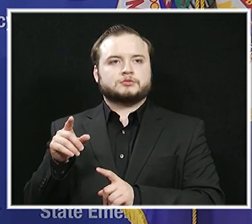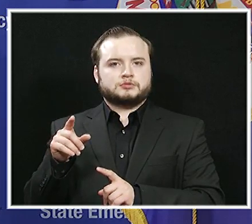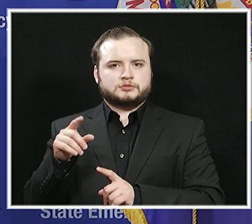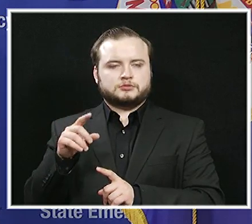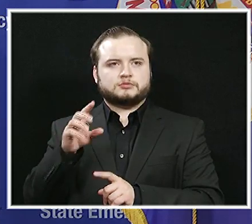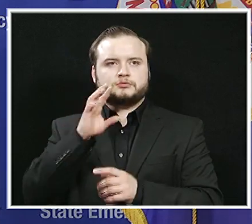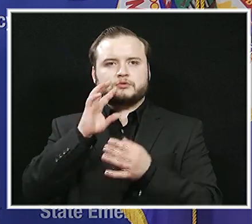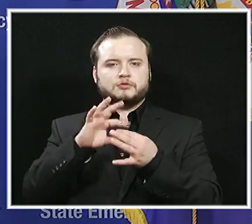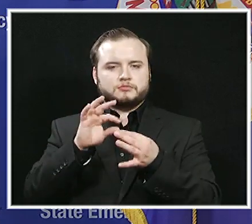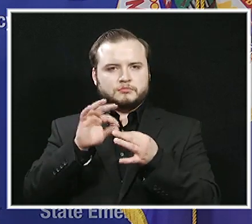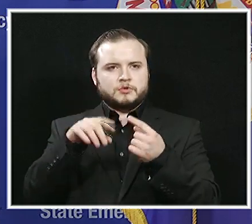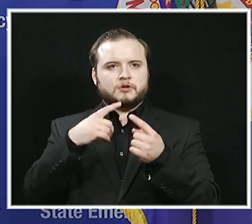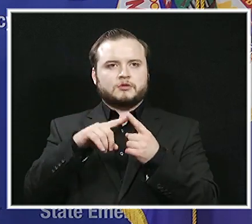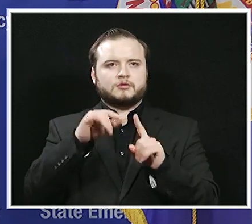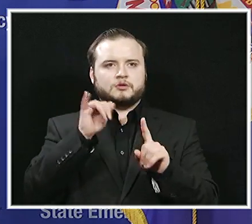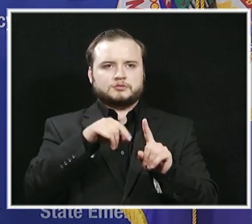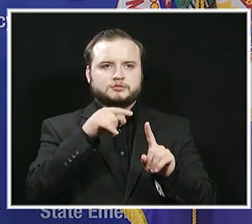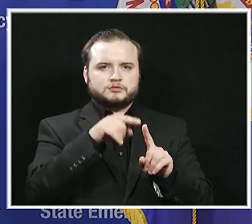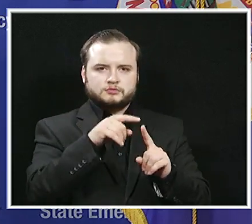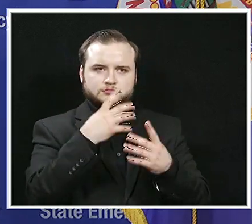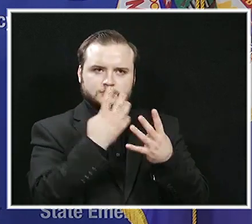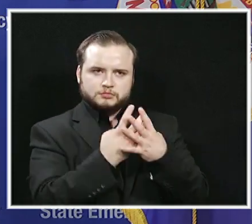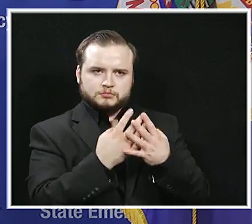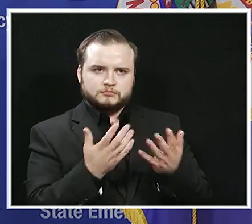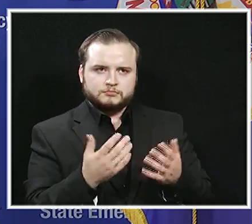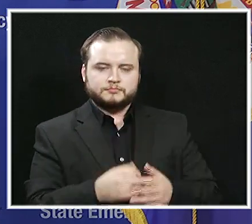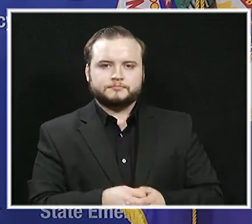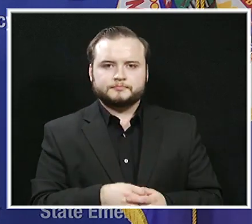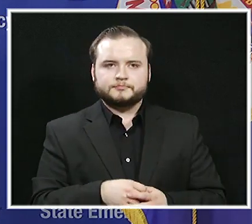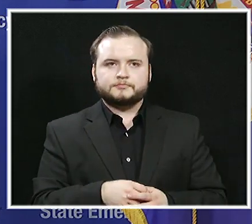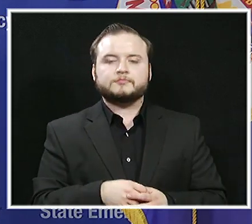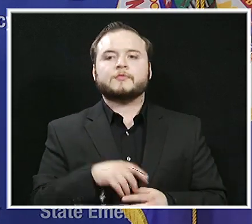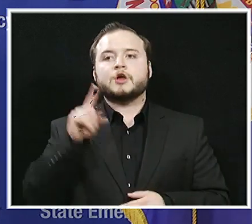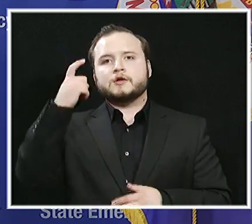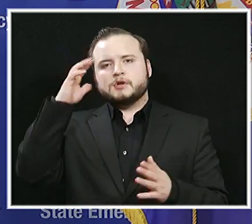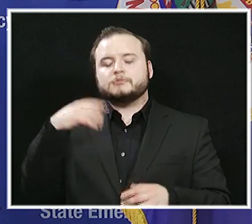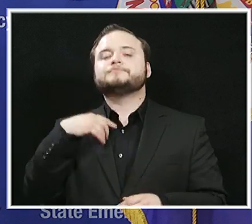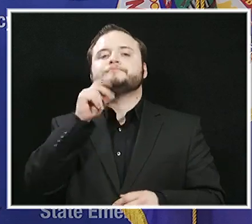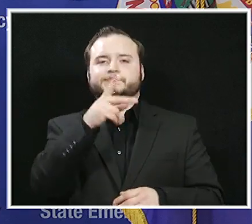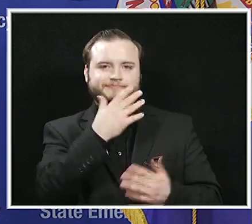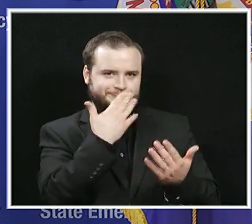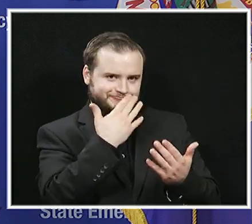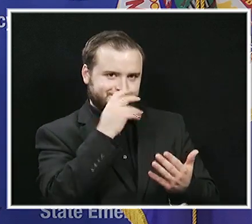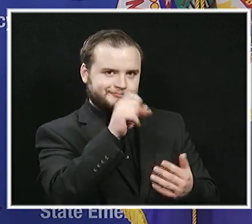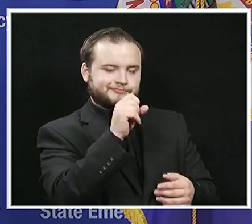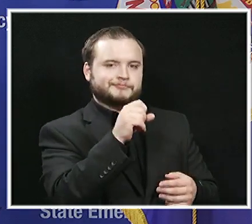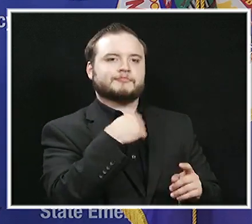≫ Yeah. Well, thanks for the question, Kevin. We spend a lot of time every